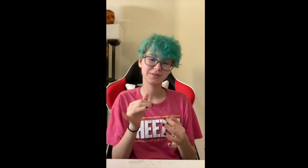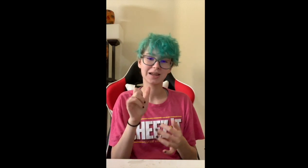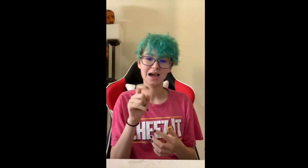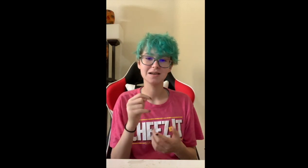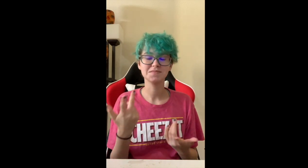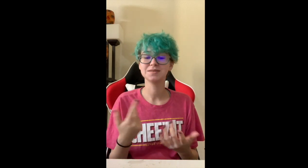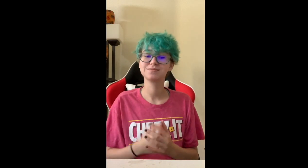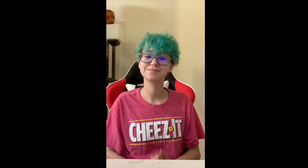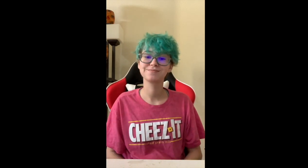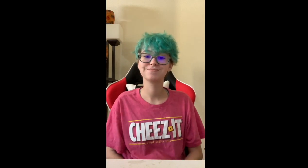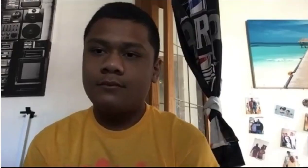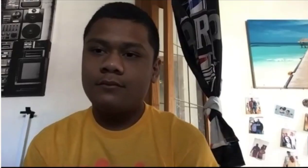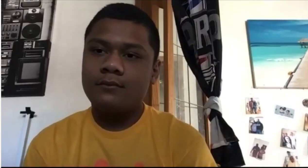Still not completely decided yet.